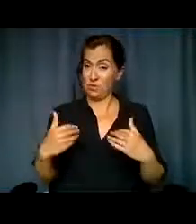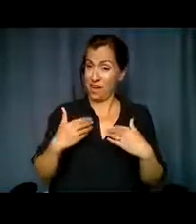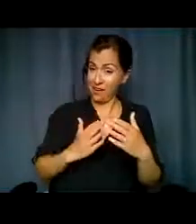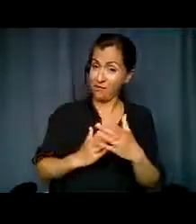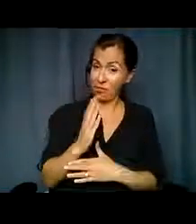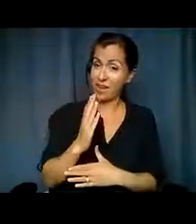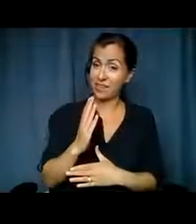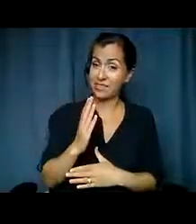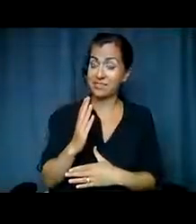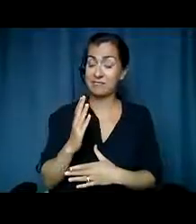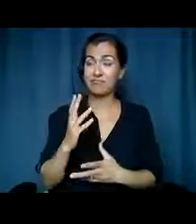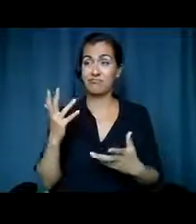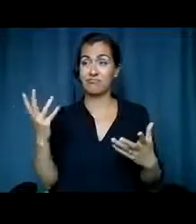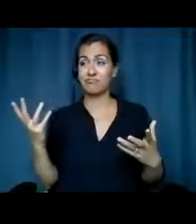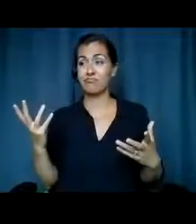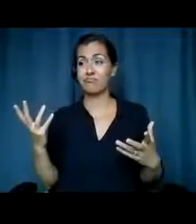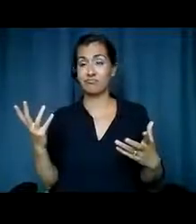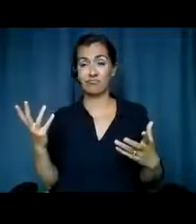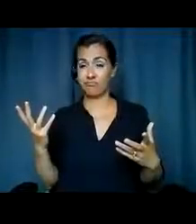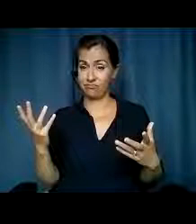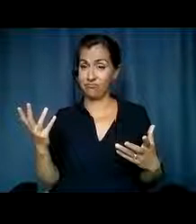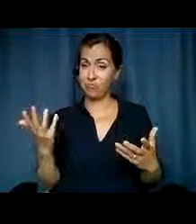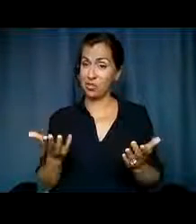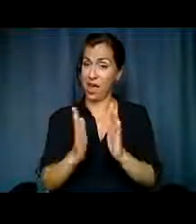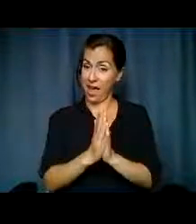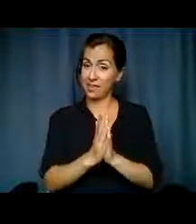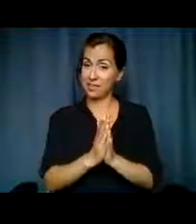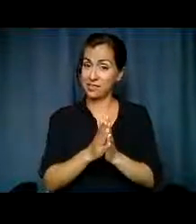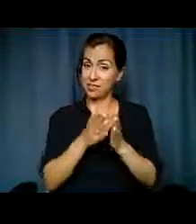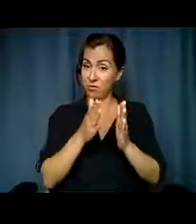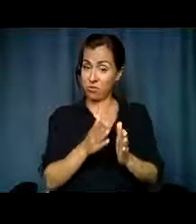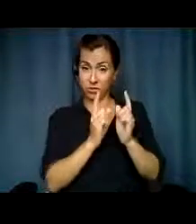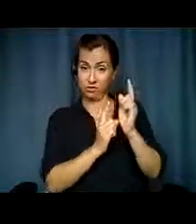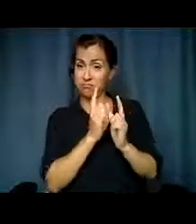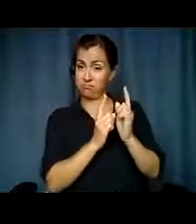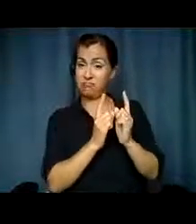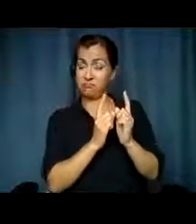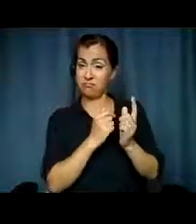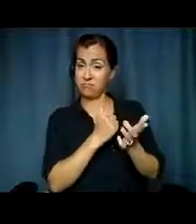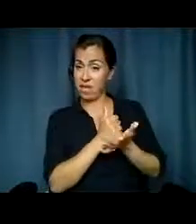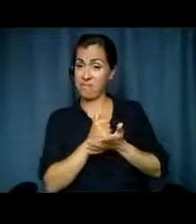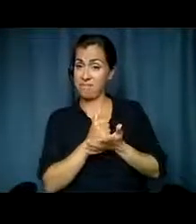and accommodations. Politicians and people